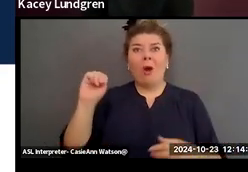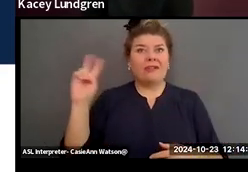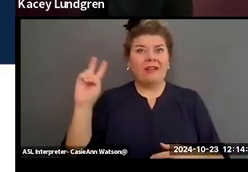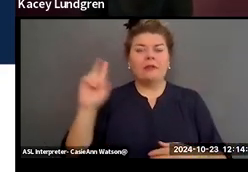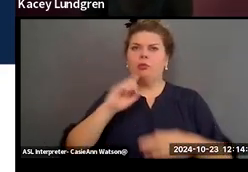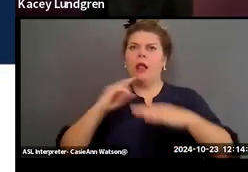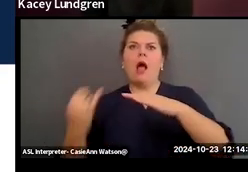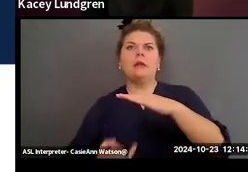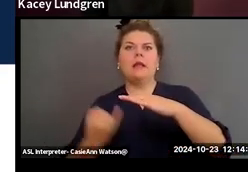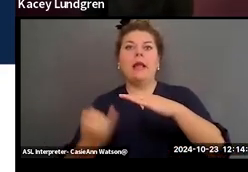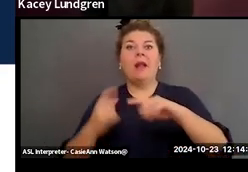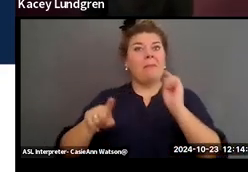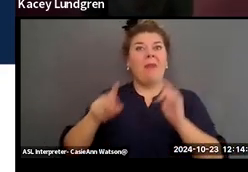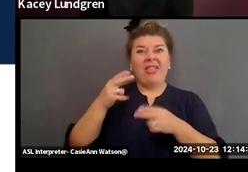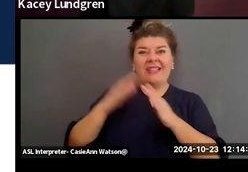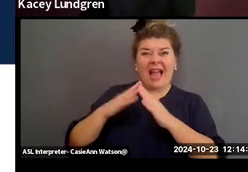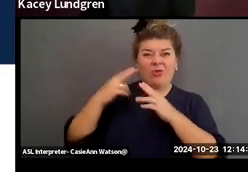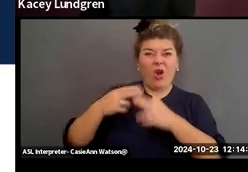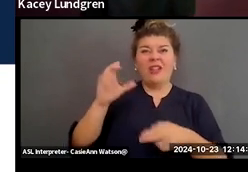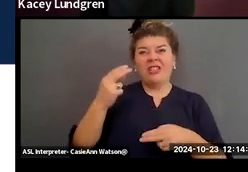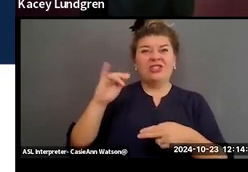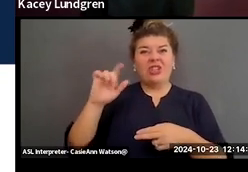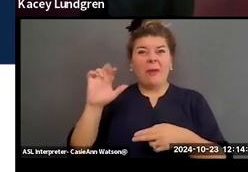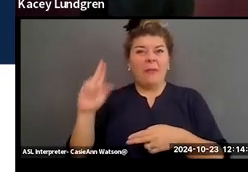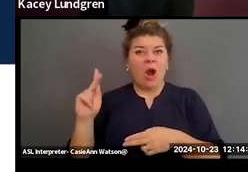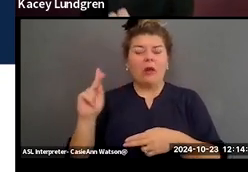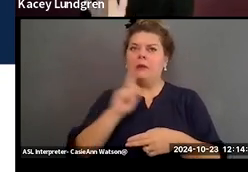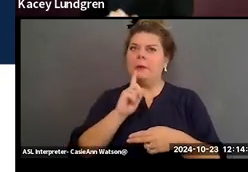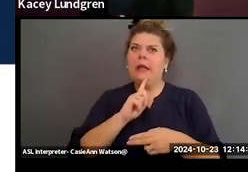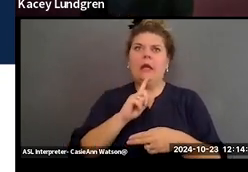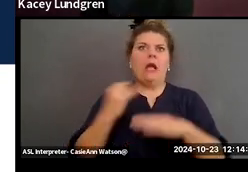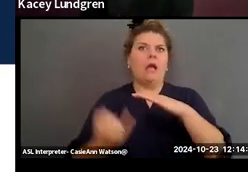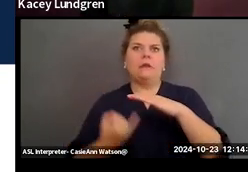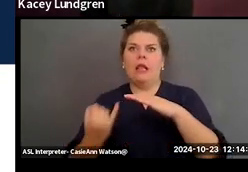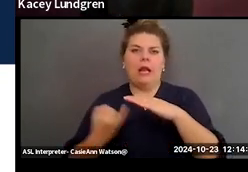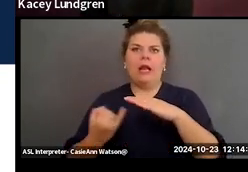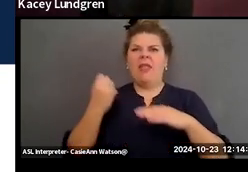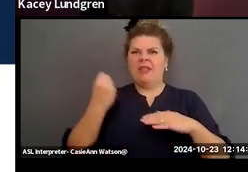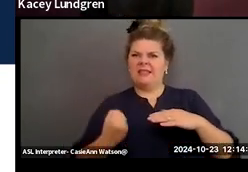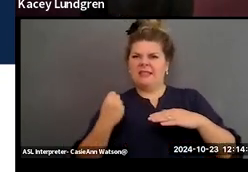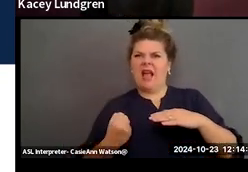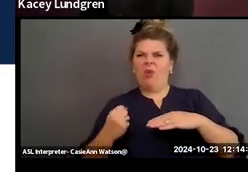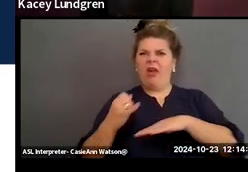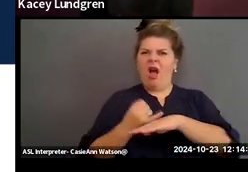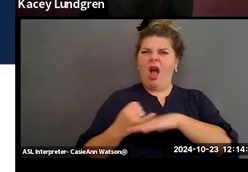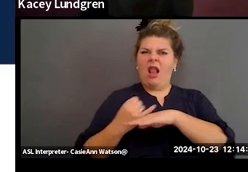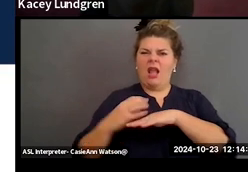but the town of Chilmark was even more so. Chilmark was located on the southern end of the island. It didn't have a port,